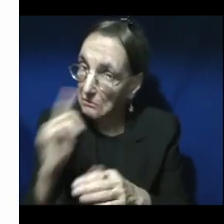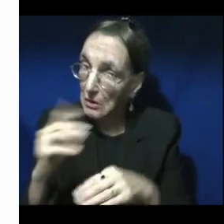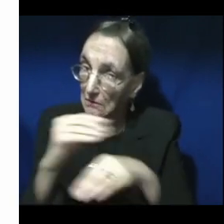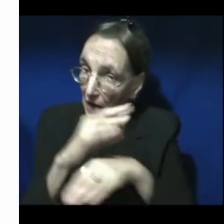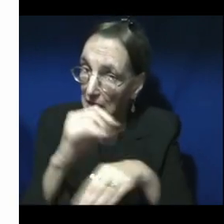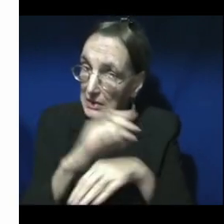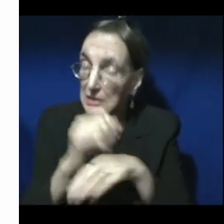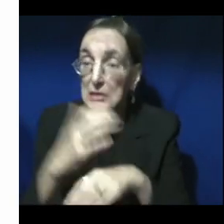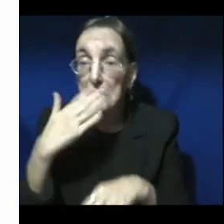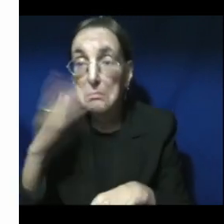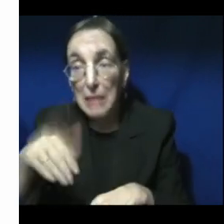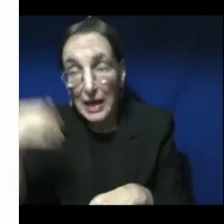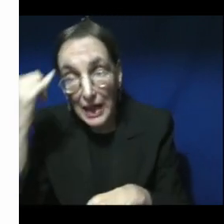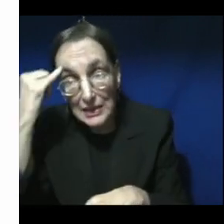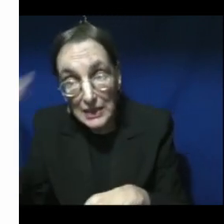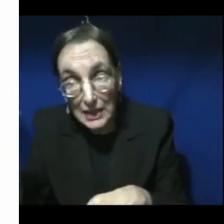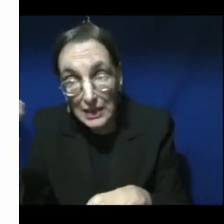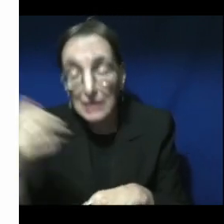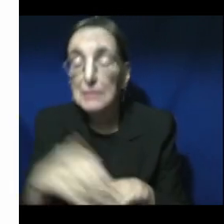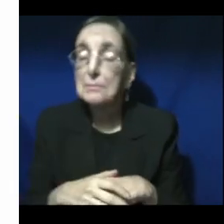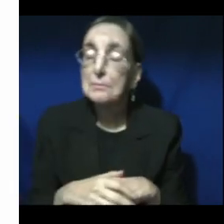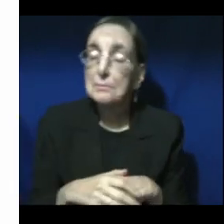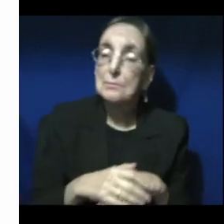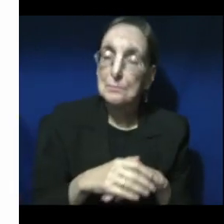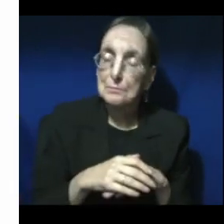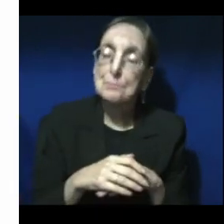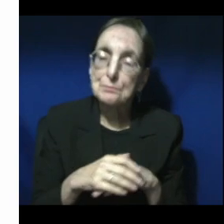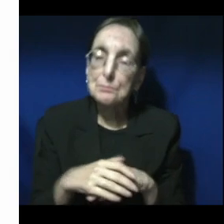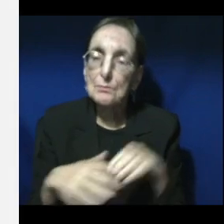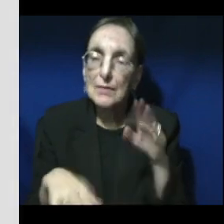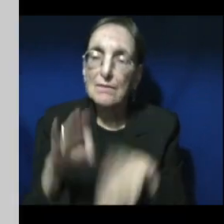for advice. Some didn’t. They found something really interesting. It wasn’t that asking for